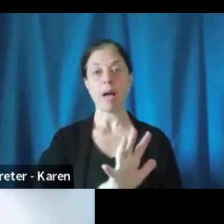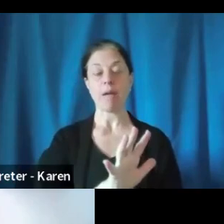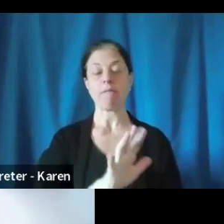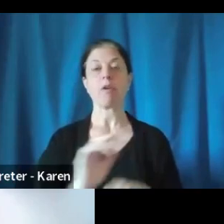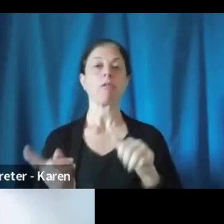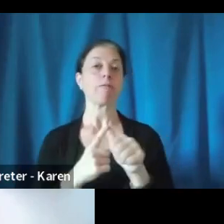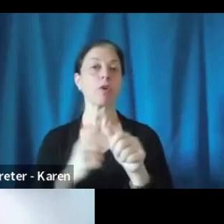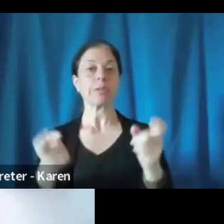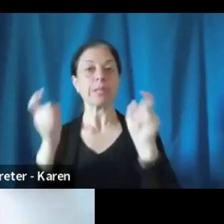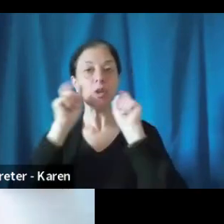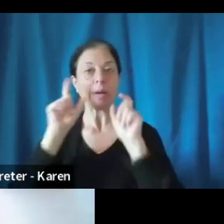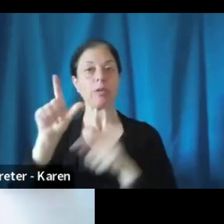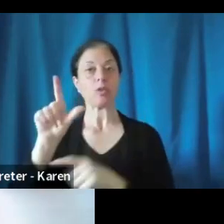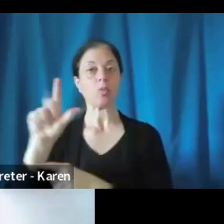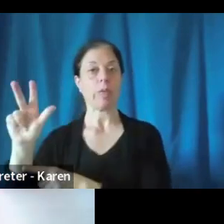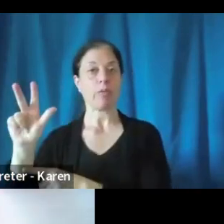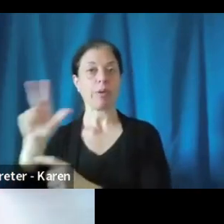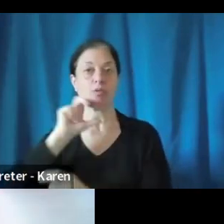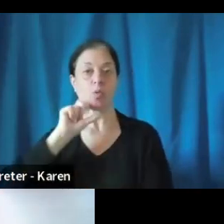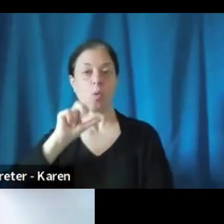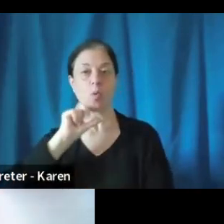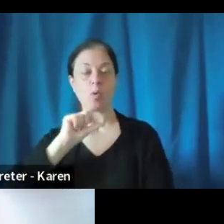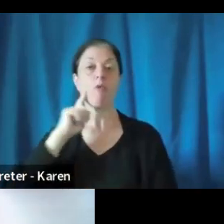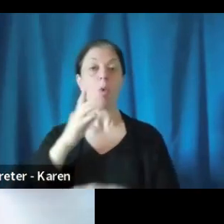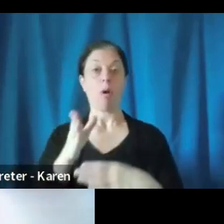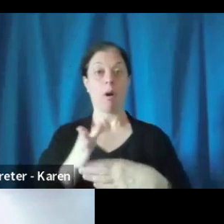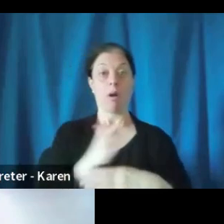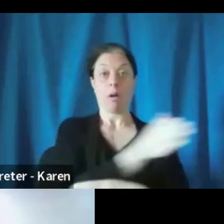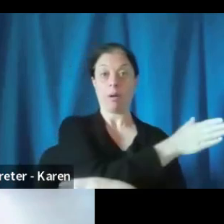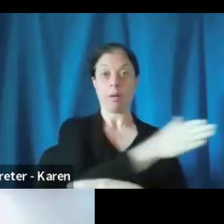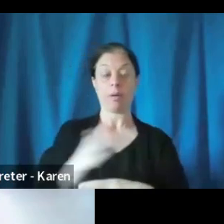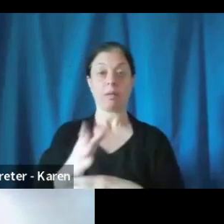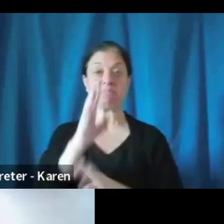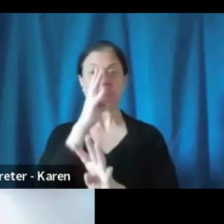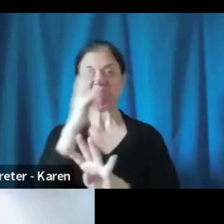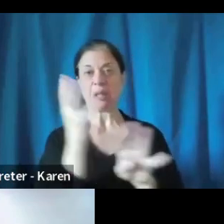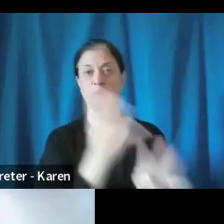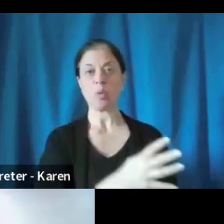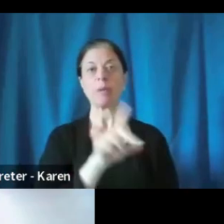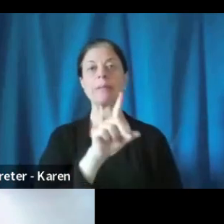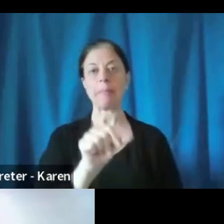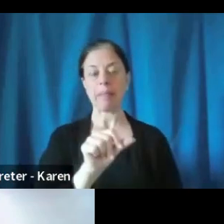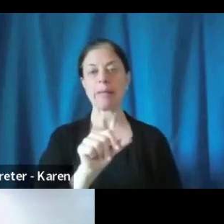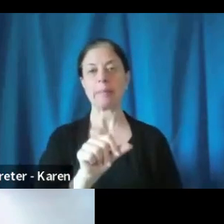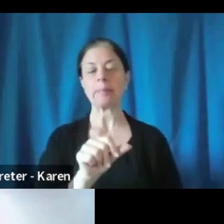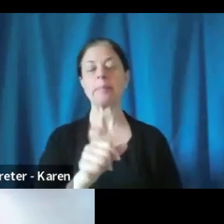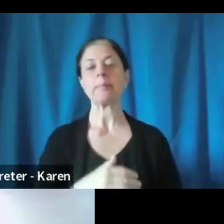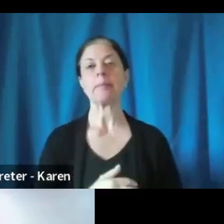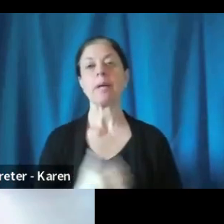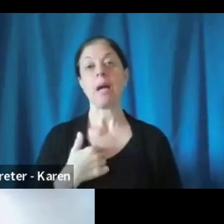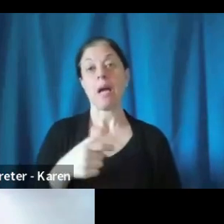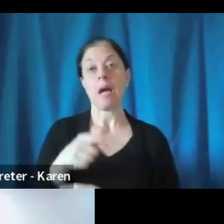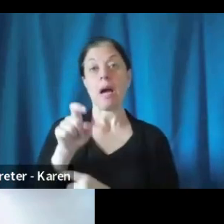my short hair. So I failed my first hearing test at five but I didn't get my first set of hearing aids until I was